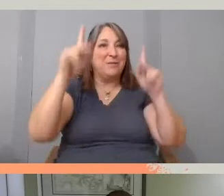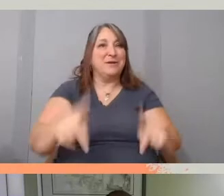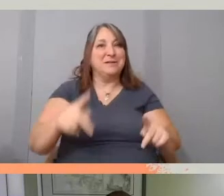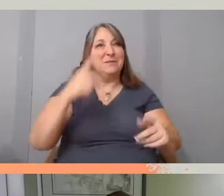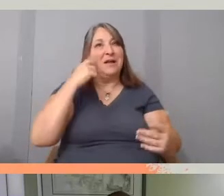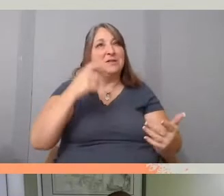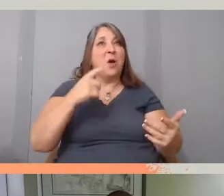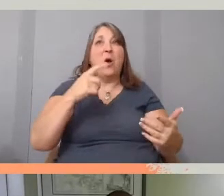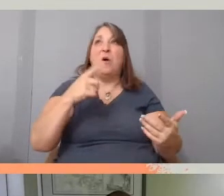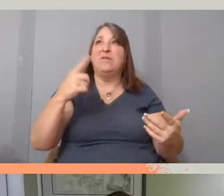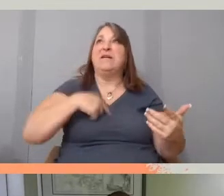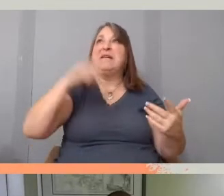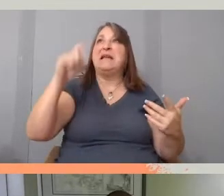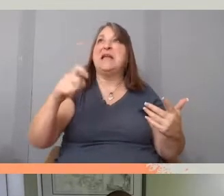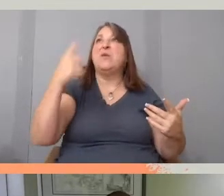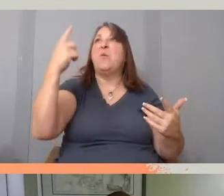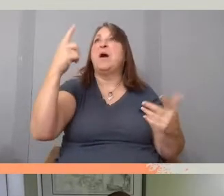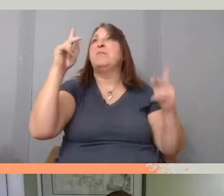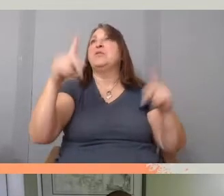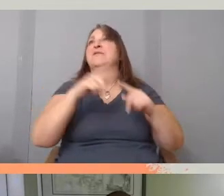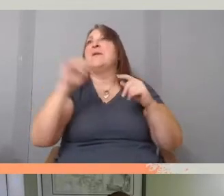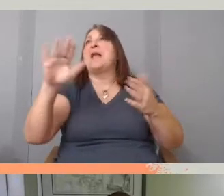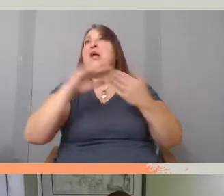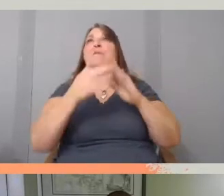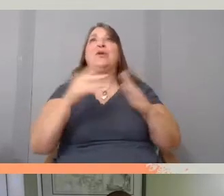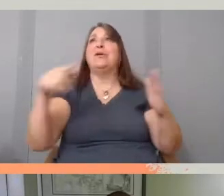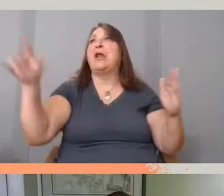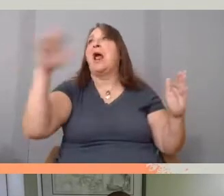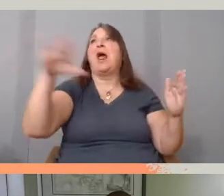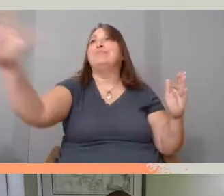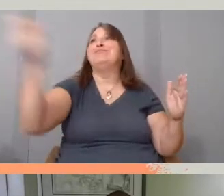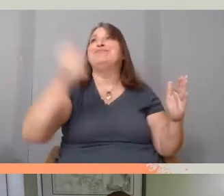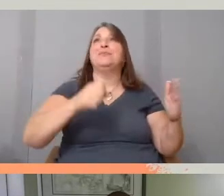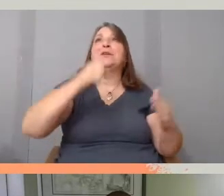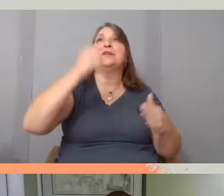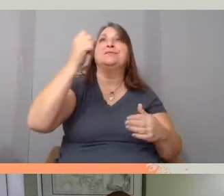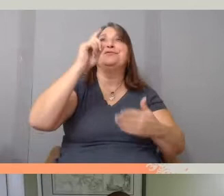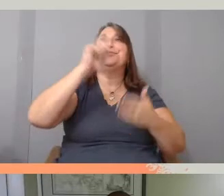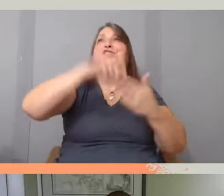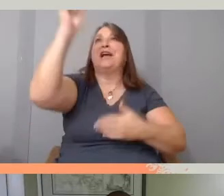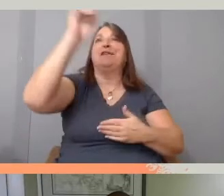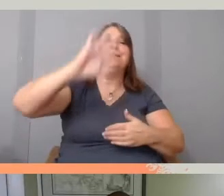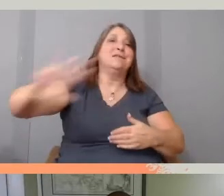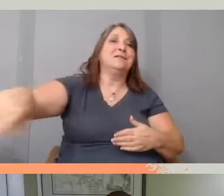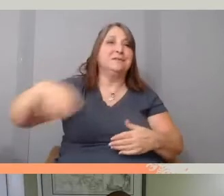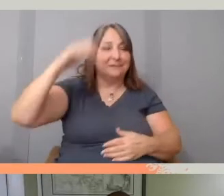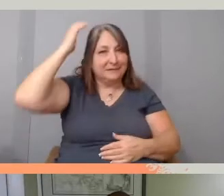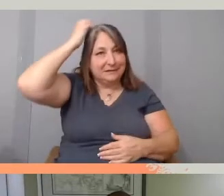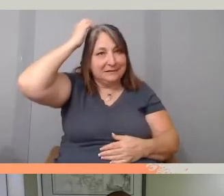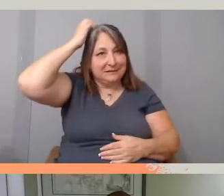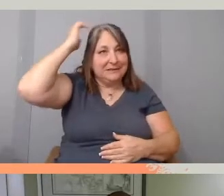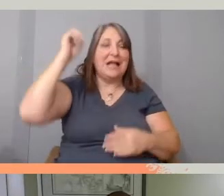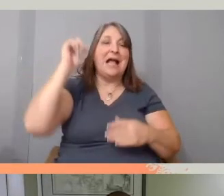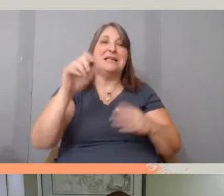and like, you know, serve as the expert or whatever it has to be this open line of communication throughout the whole process.